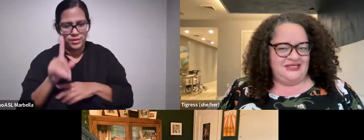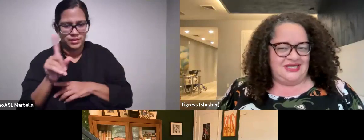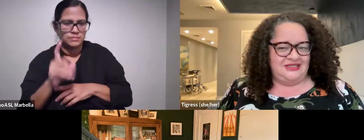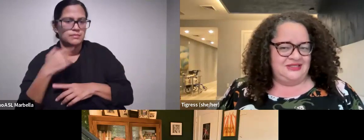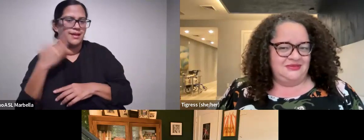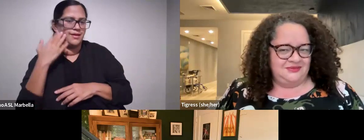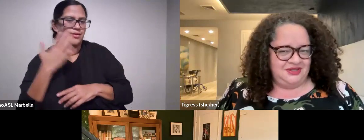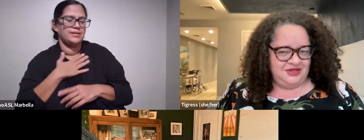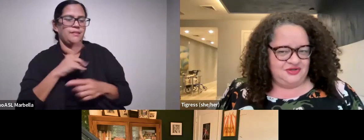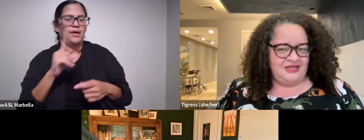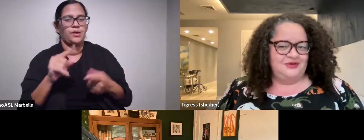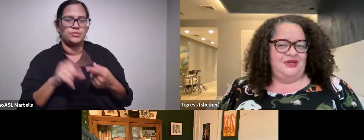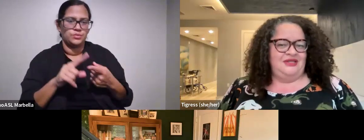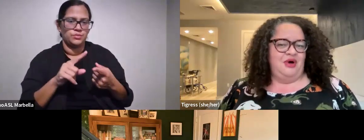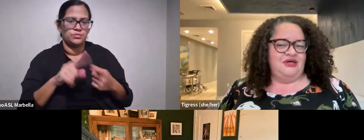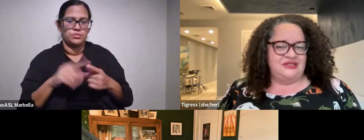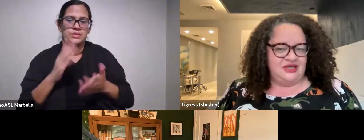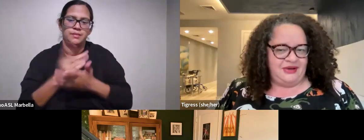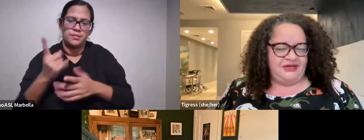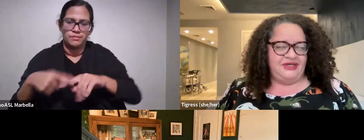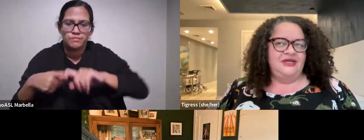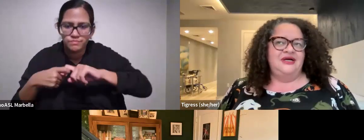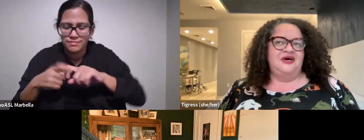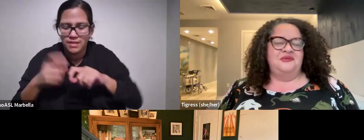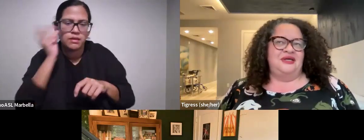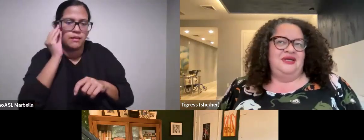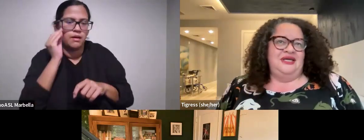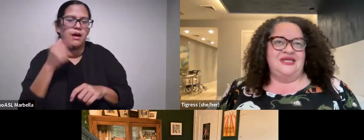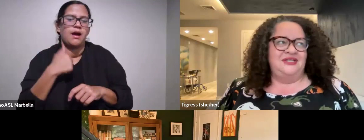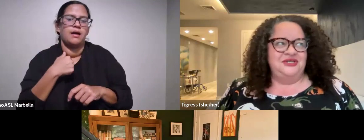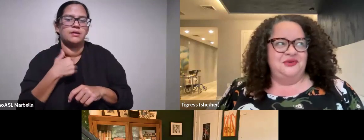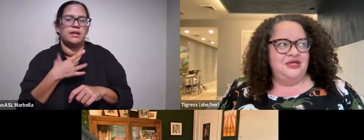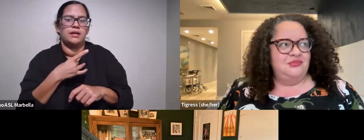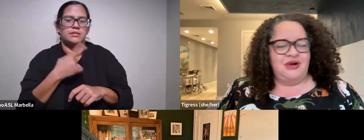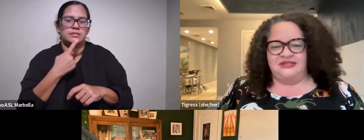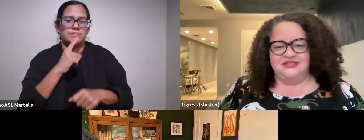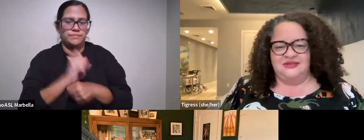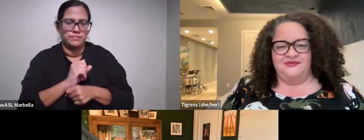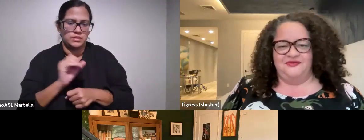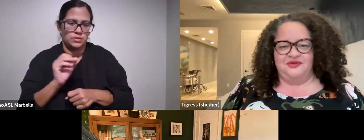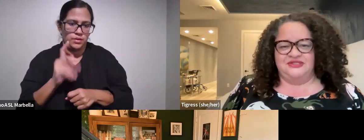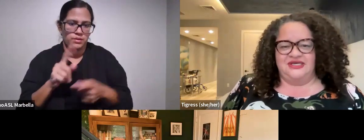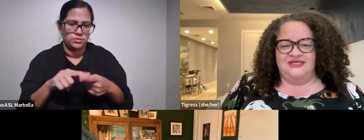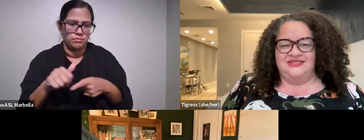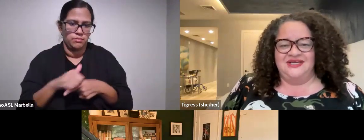I say to stop somebody in their tracks or to make them pause and think about it, and it's actually okay to practice some of those things.